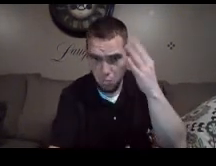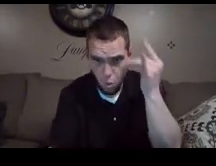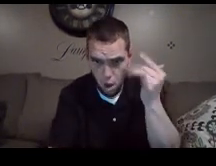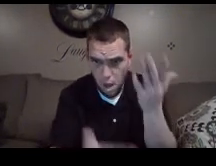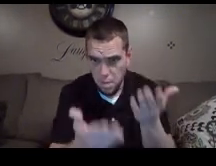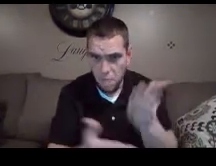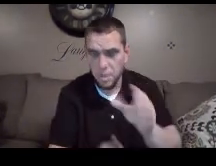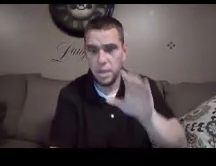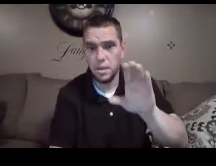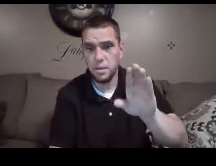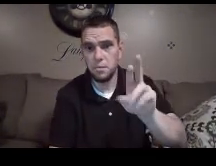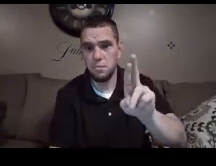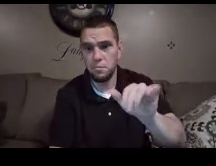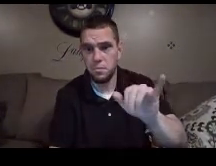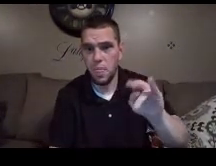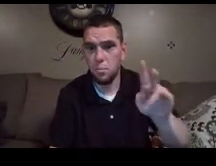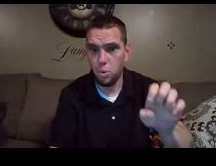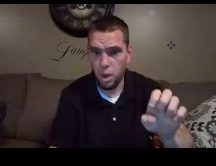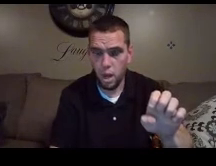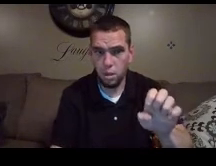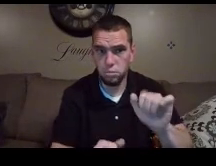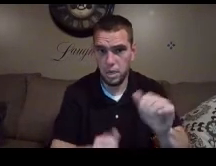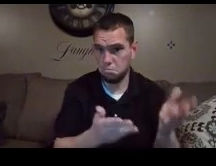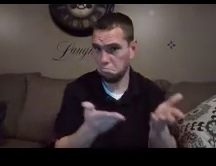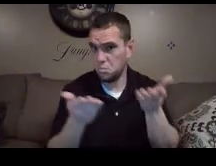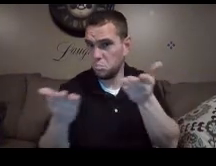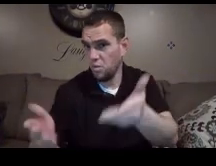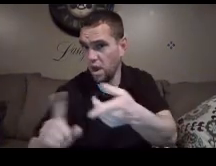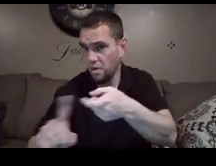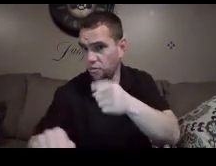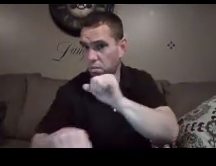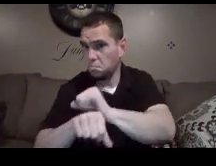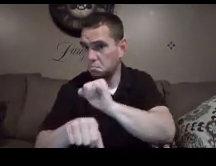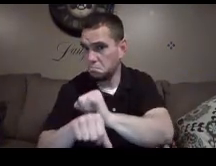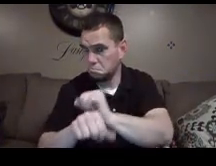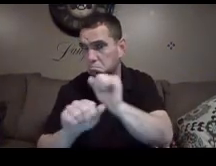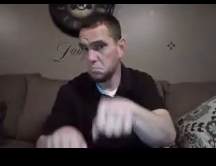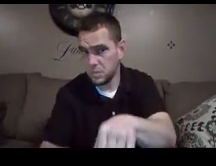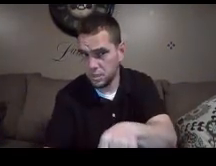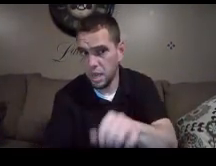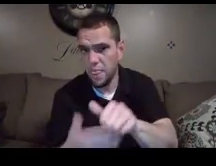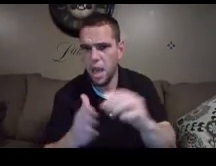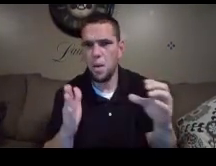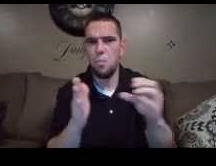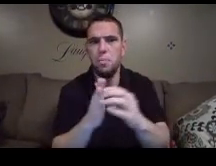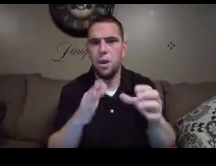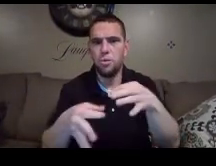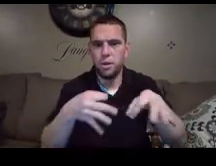employer would provide, and, you know, this paragraph says for accommodations requiring a